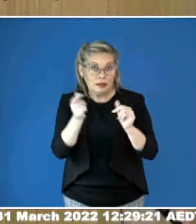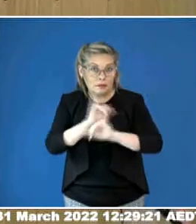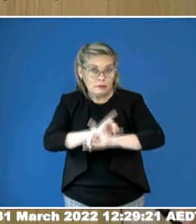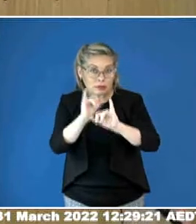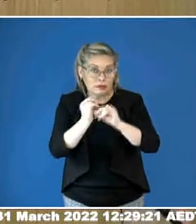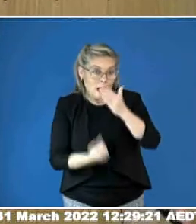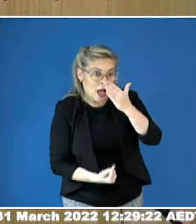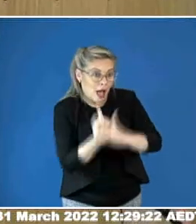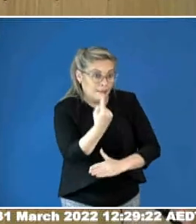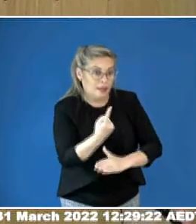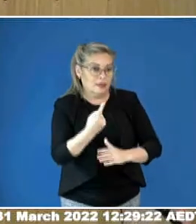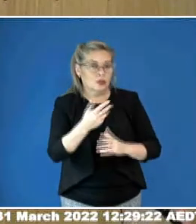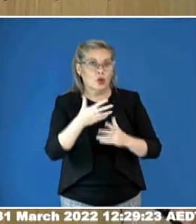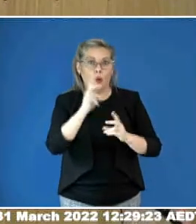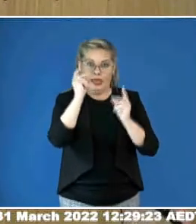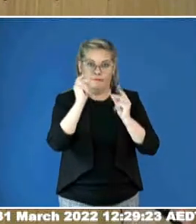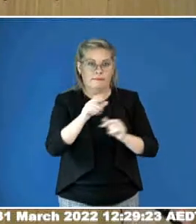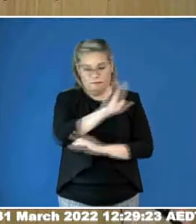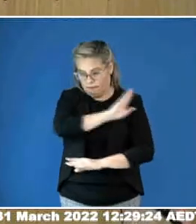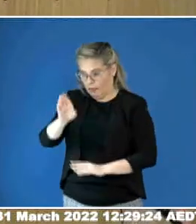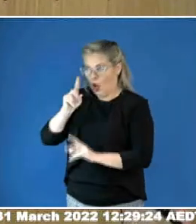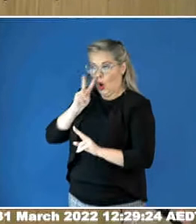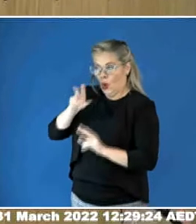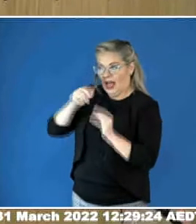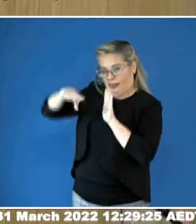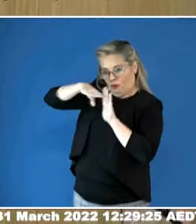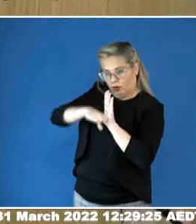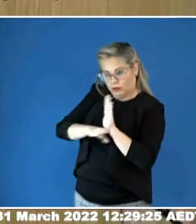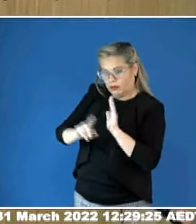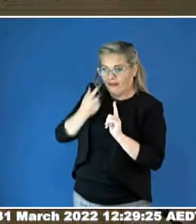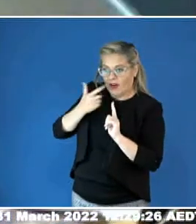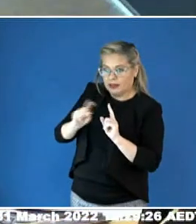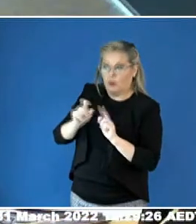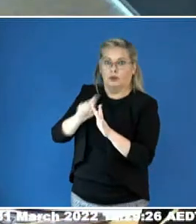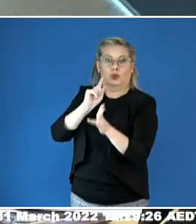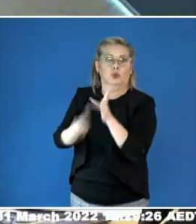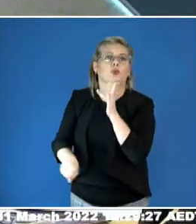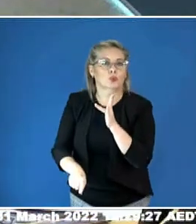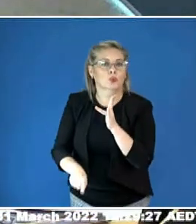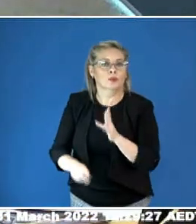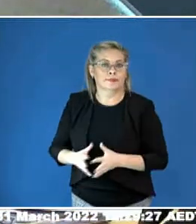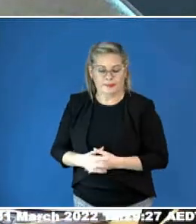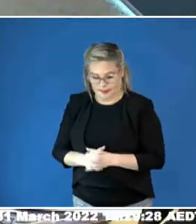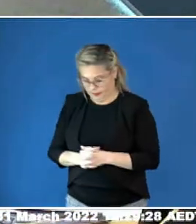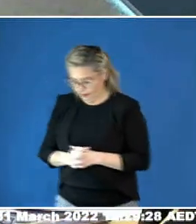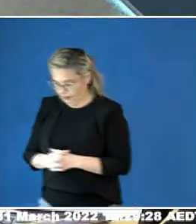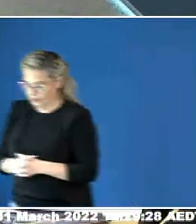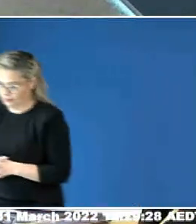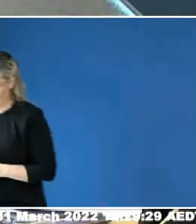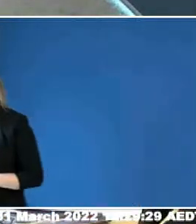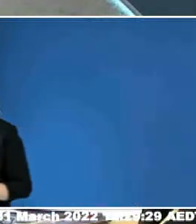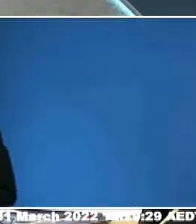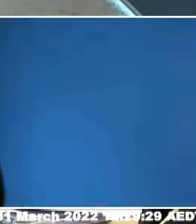I suppose you might think that the person to whom you reported to assumed that